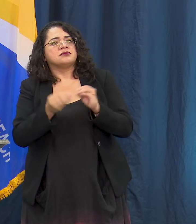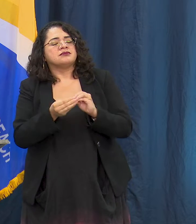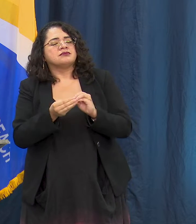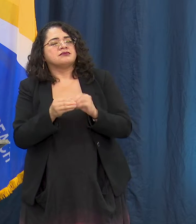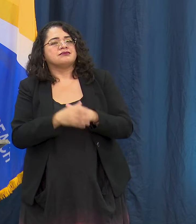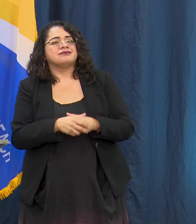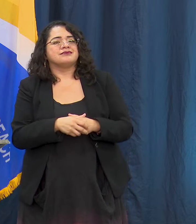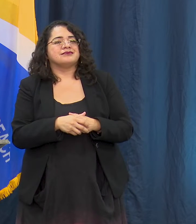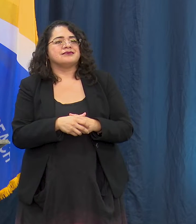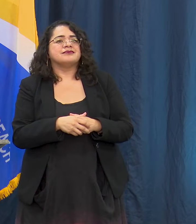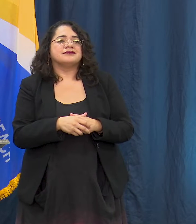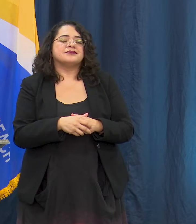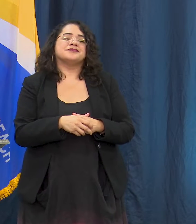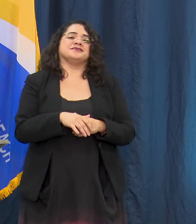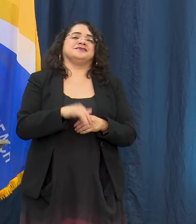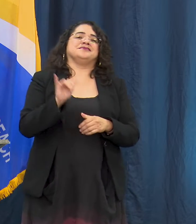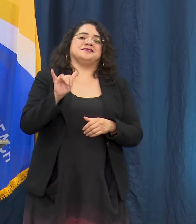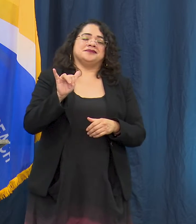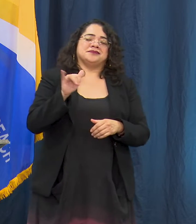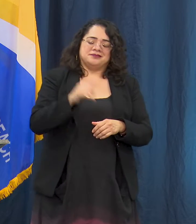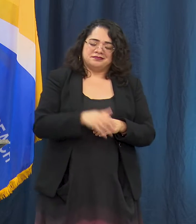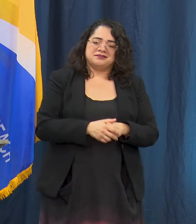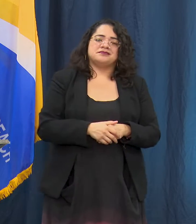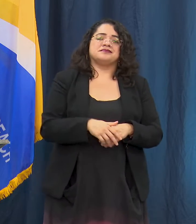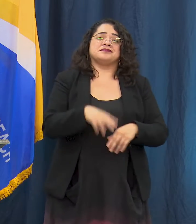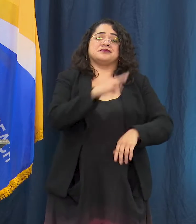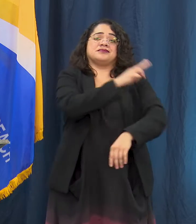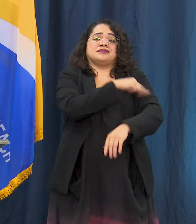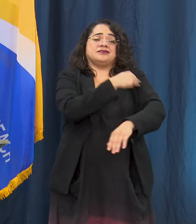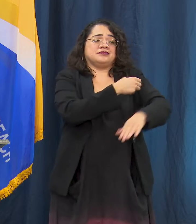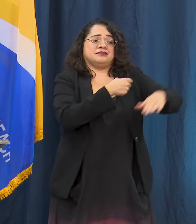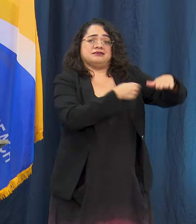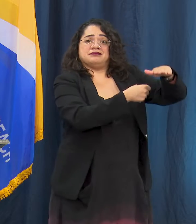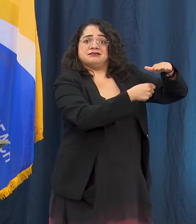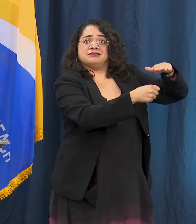So hospitals themselves are not just taking COVID